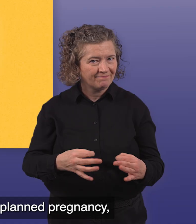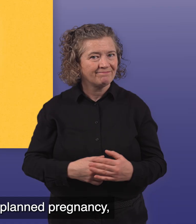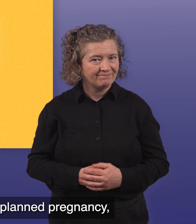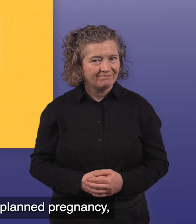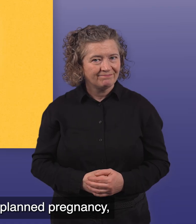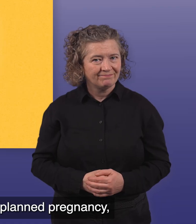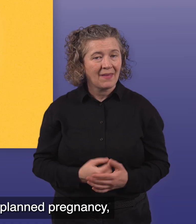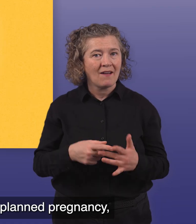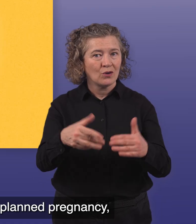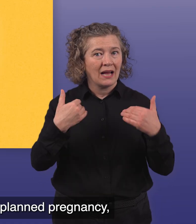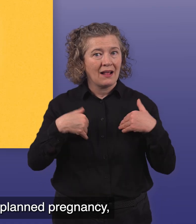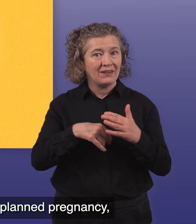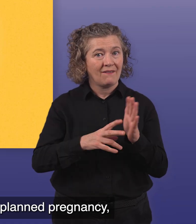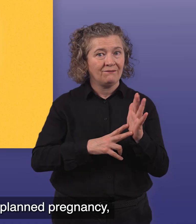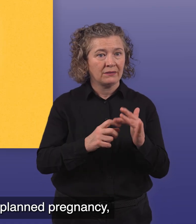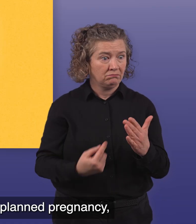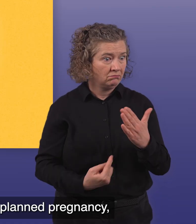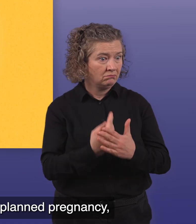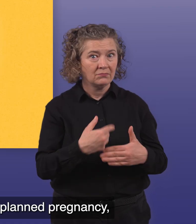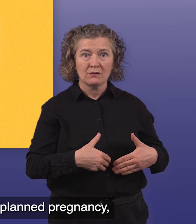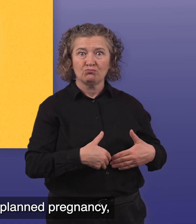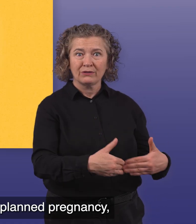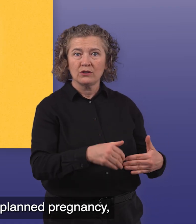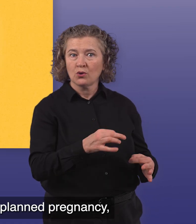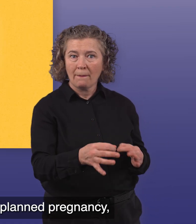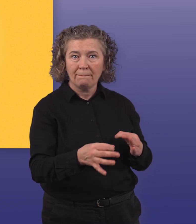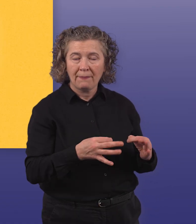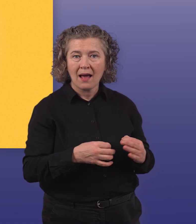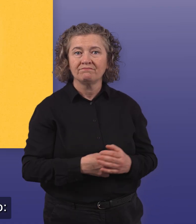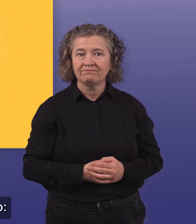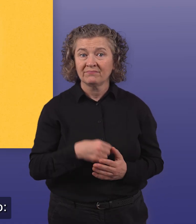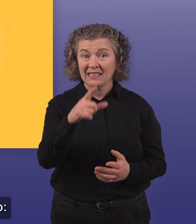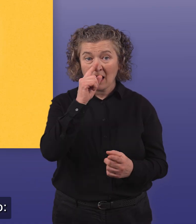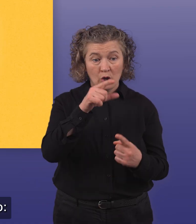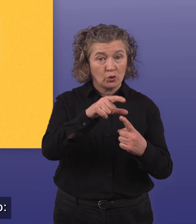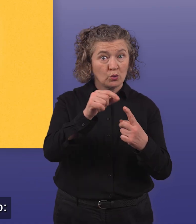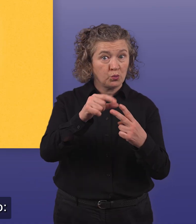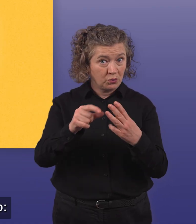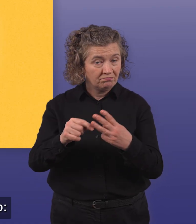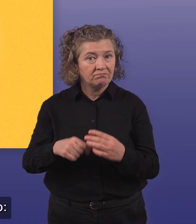If you live in Victoria and have an unplanned pregnancy, you can choose to: